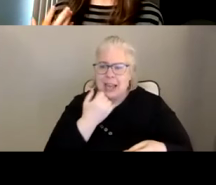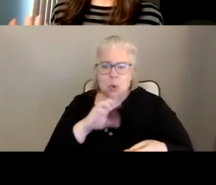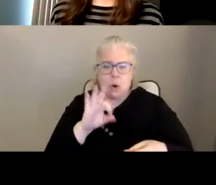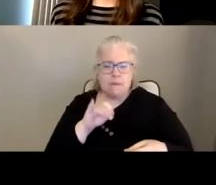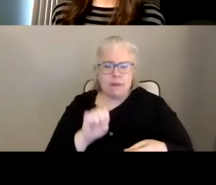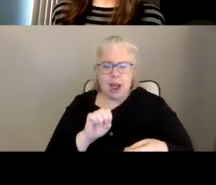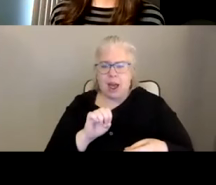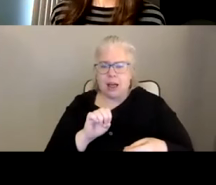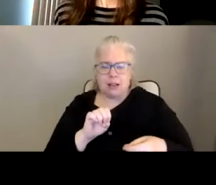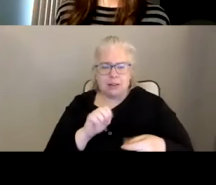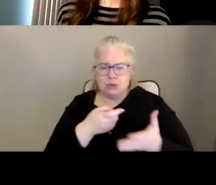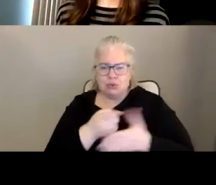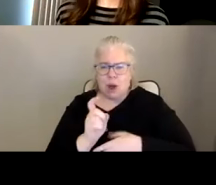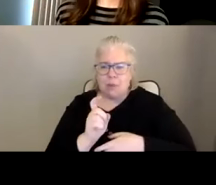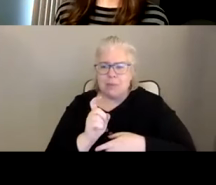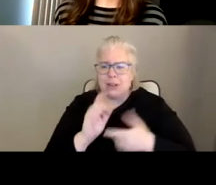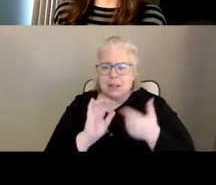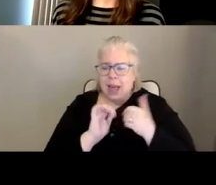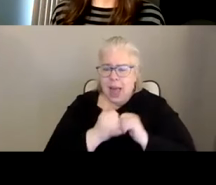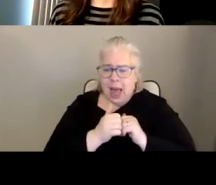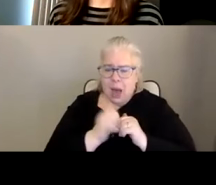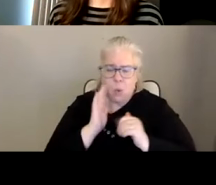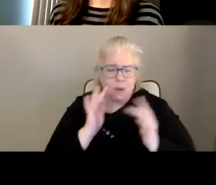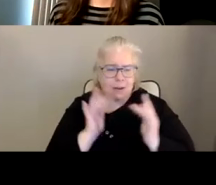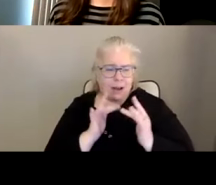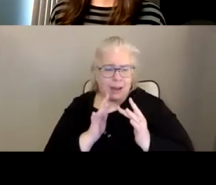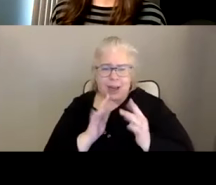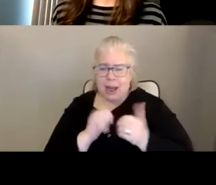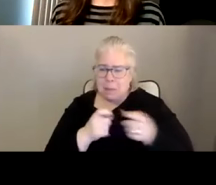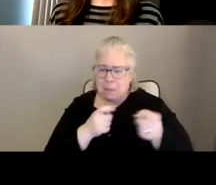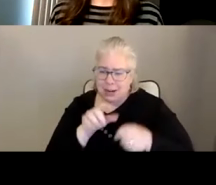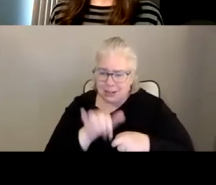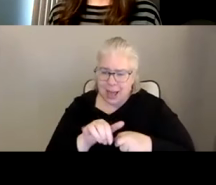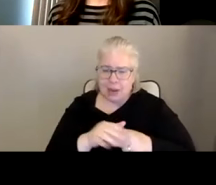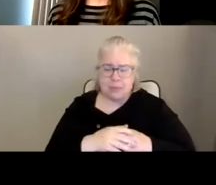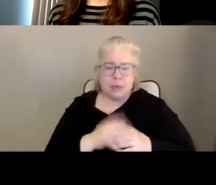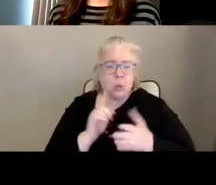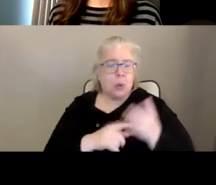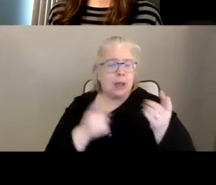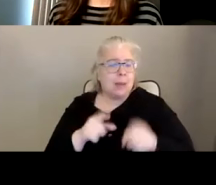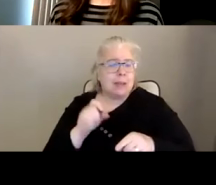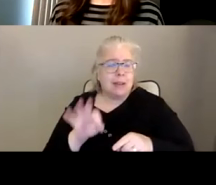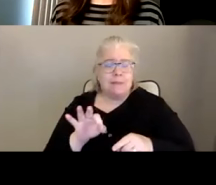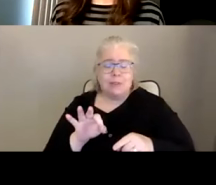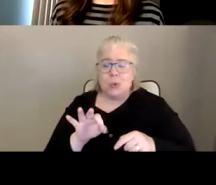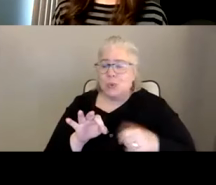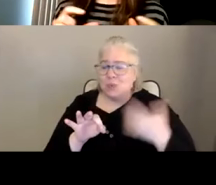How quickly will they get back to you and how do they manage projects like that? What happens if you just decided